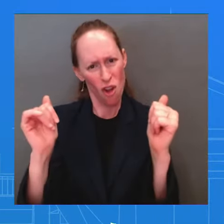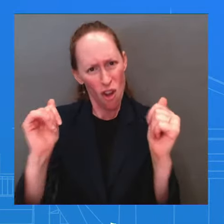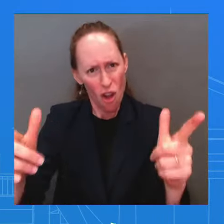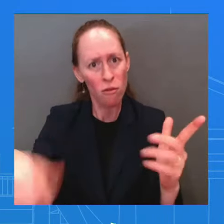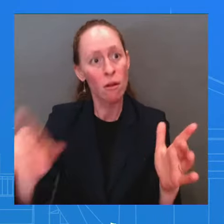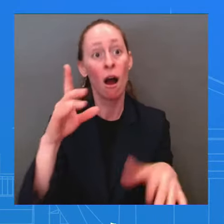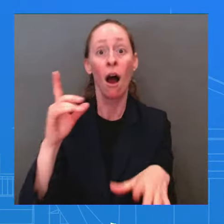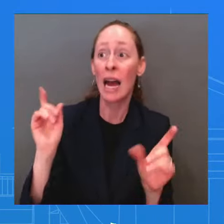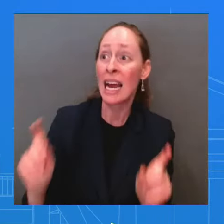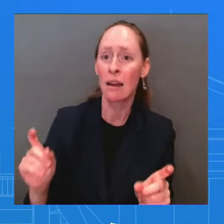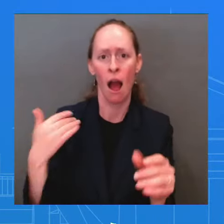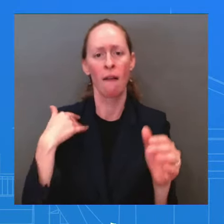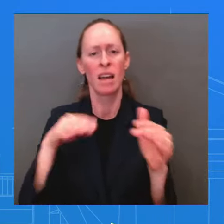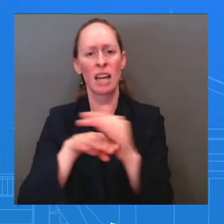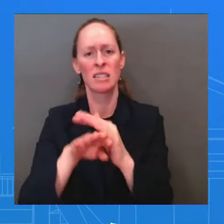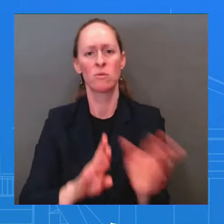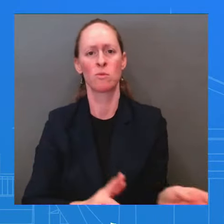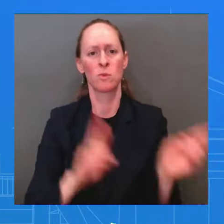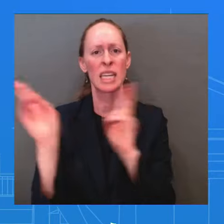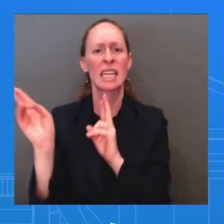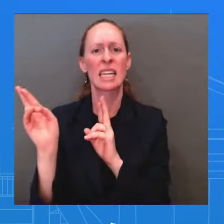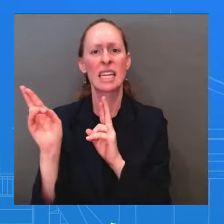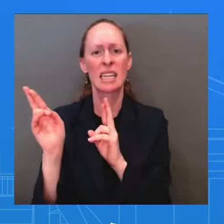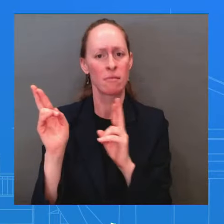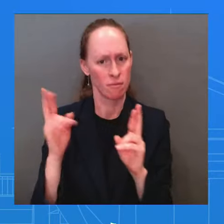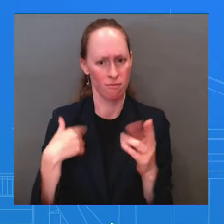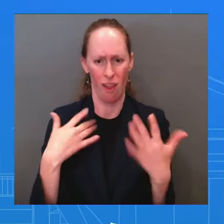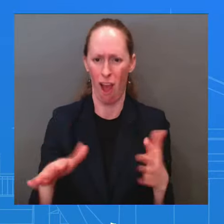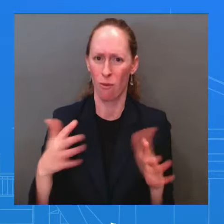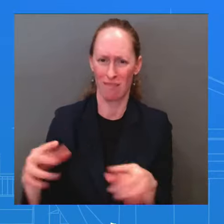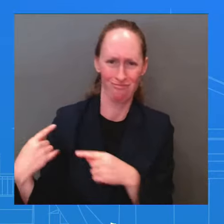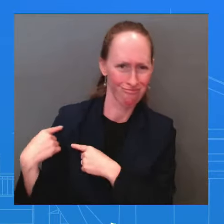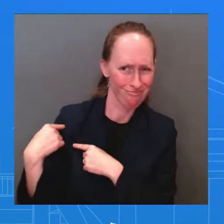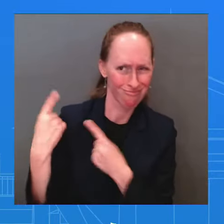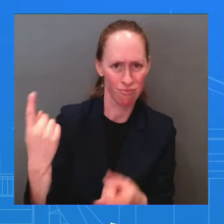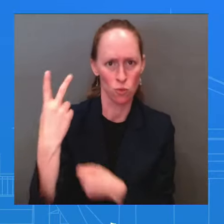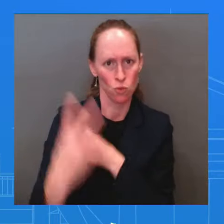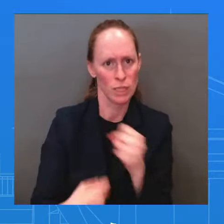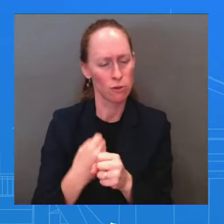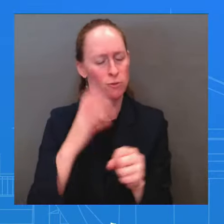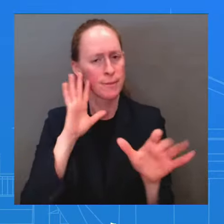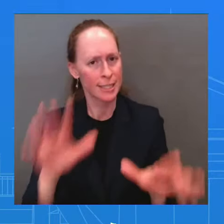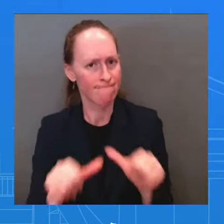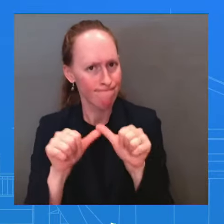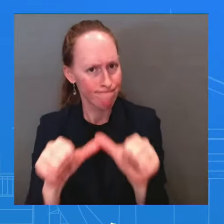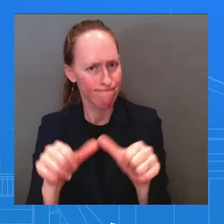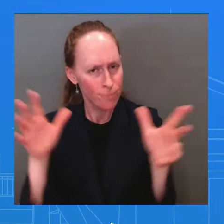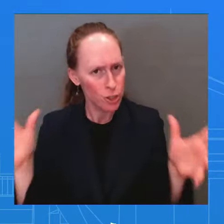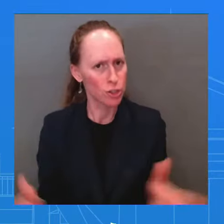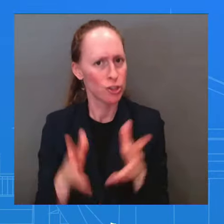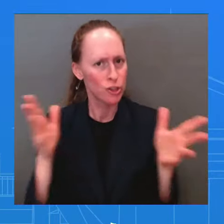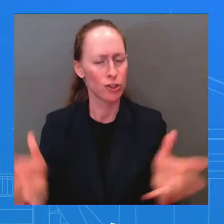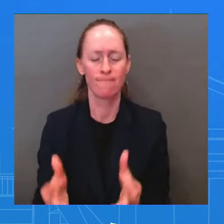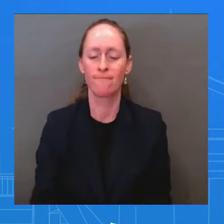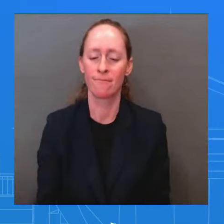throughout the past two years of this administration as we've tried to move forward with our vaccination program. The Press: And it will get to the places at the same timeline? Ms. Jean-Pierre: We're -- we're going to do everything that we can.